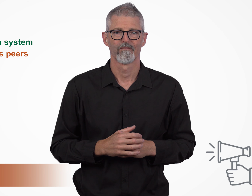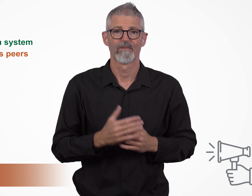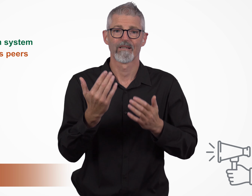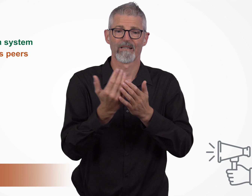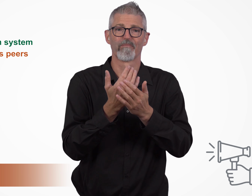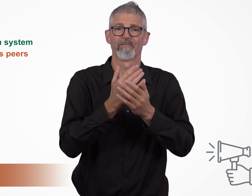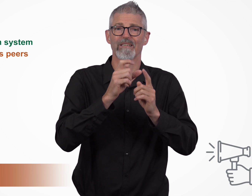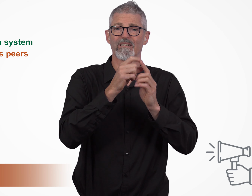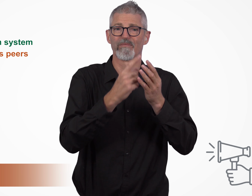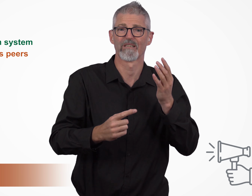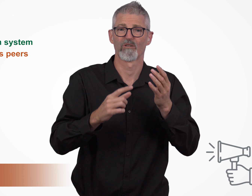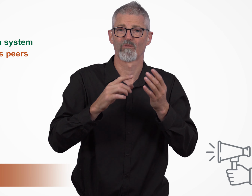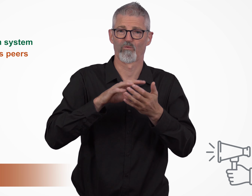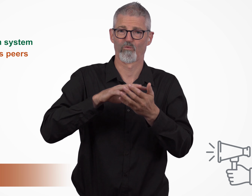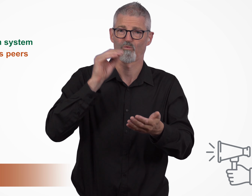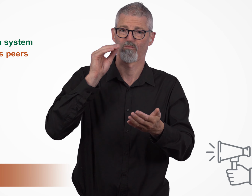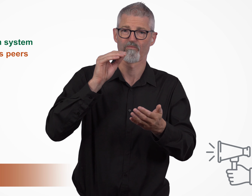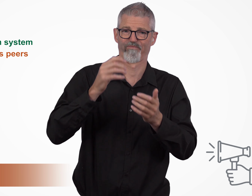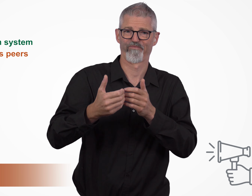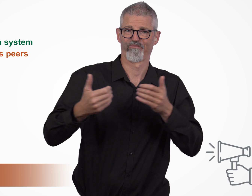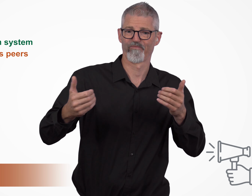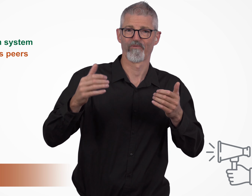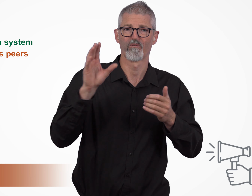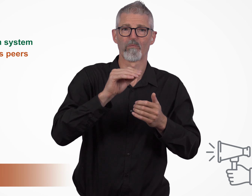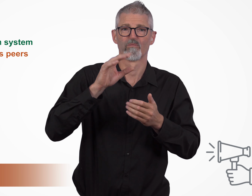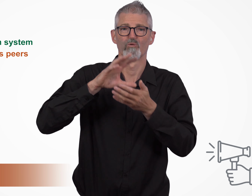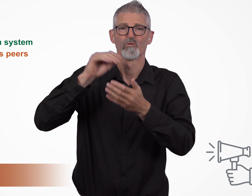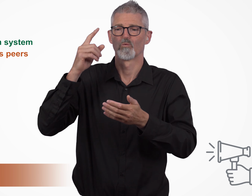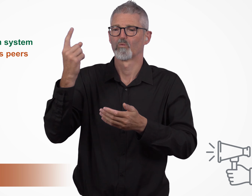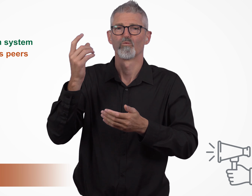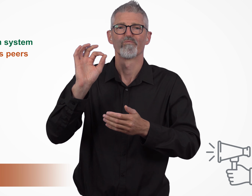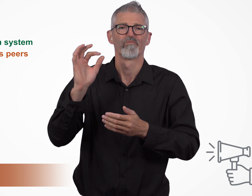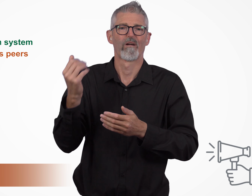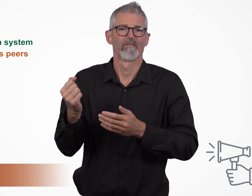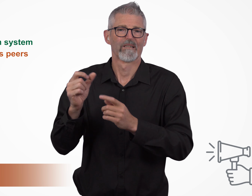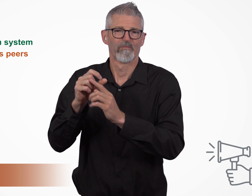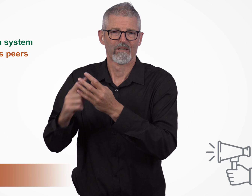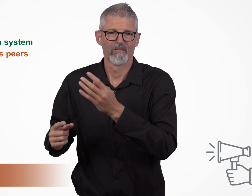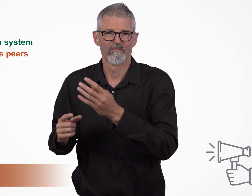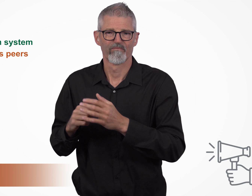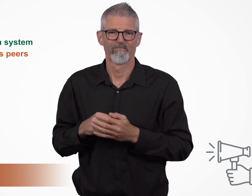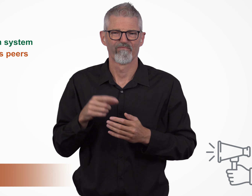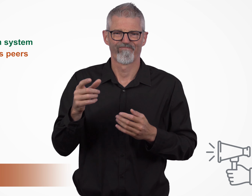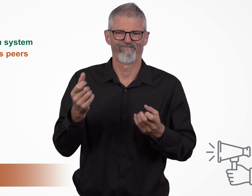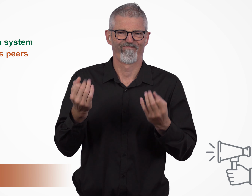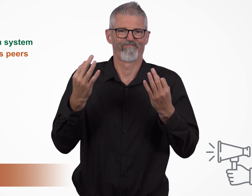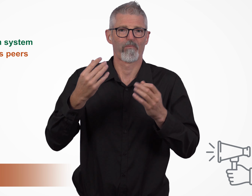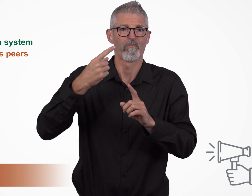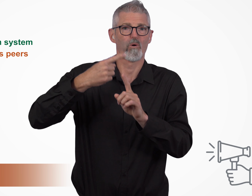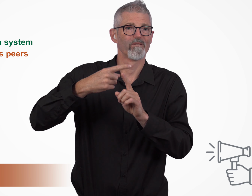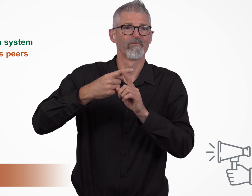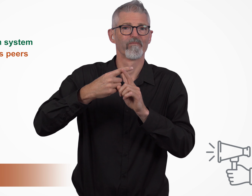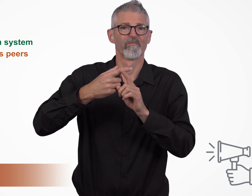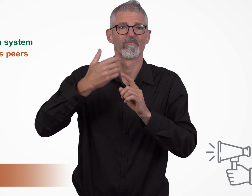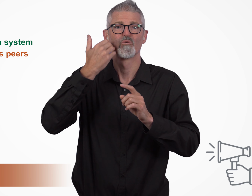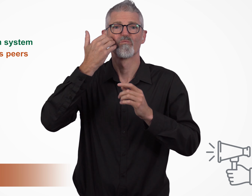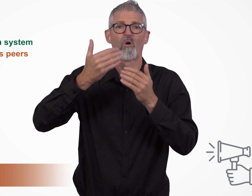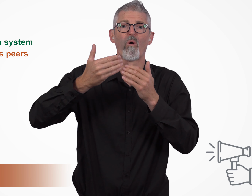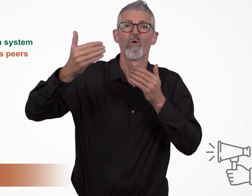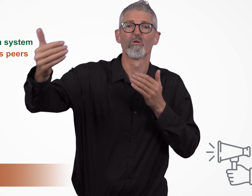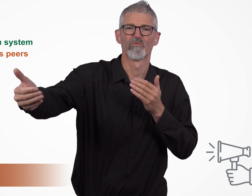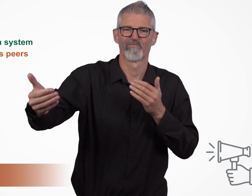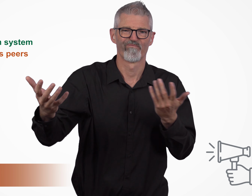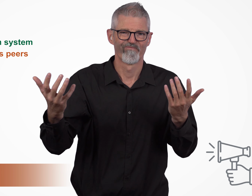Separating students from their non-disabled peers does not lead to good outcomes in the long term.